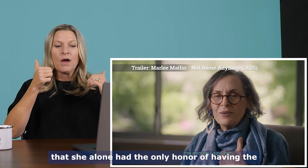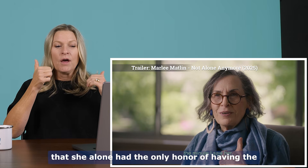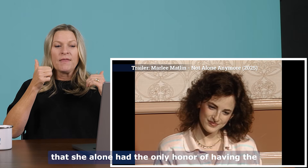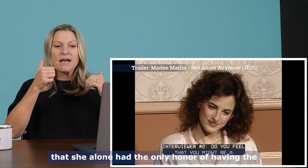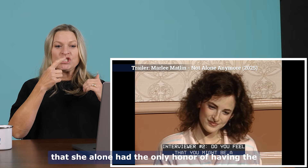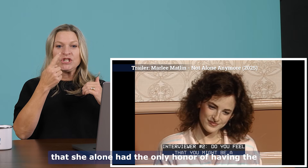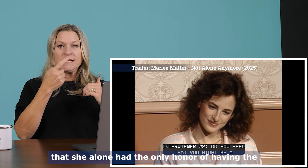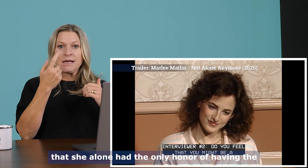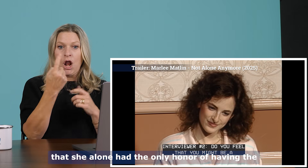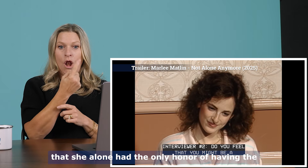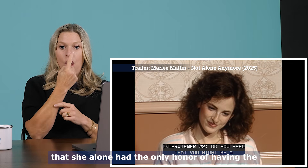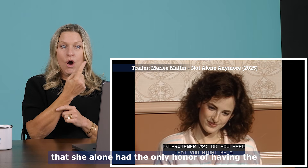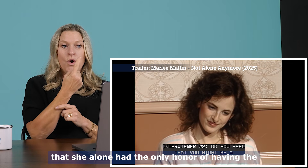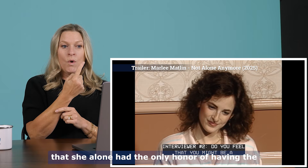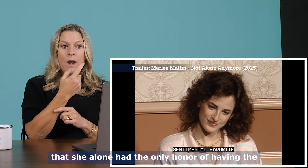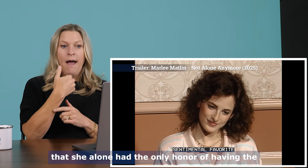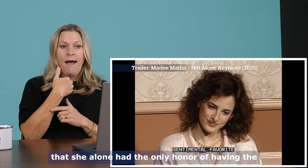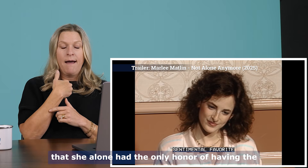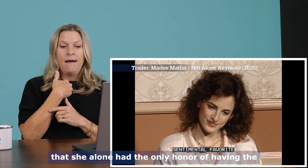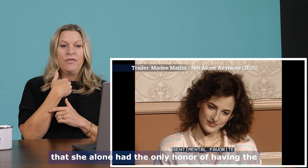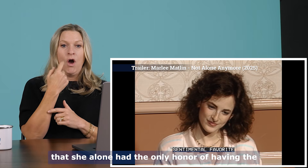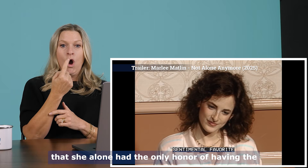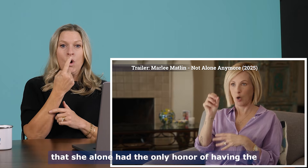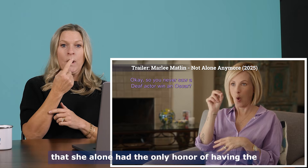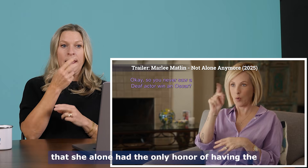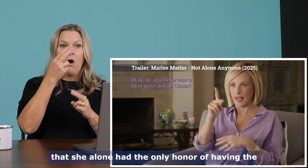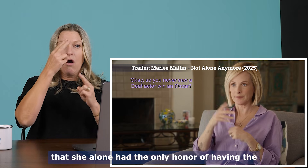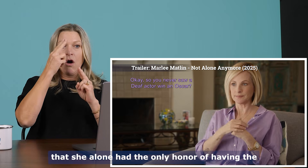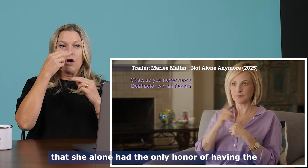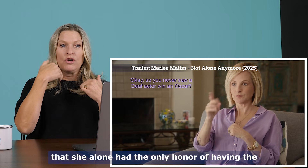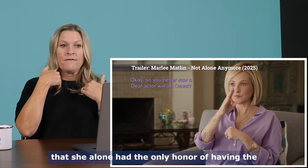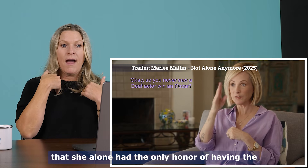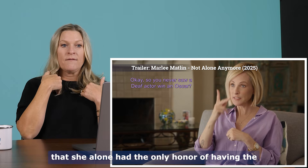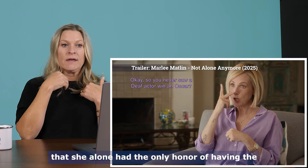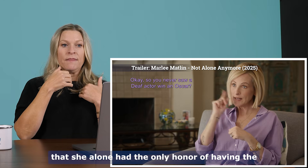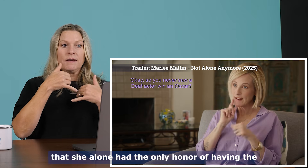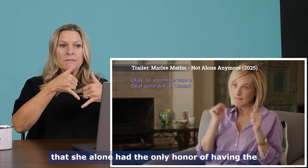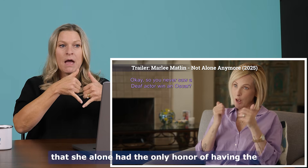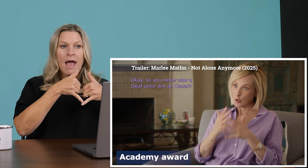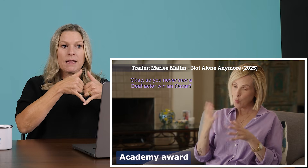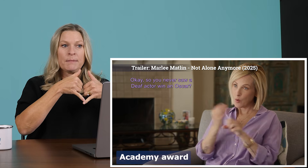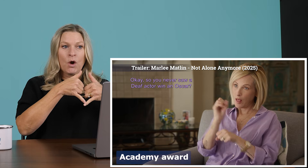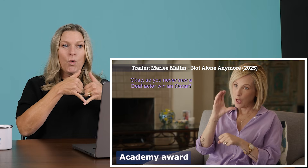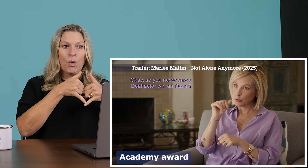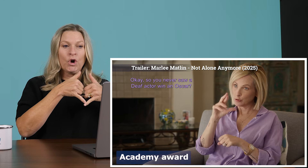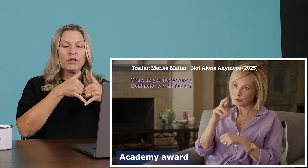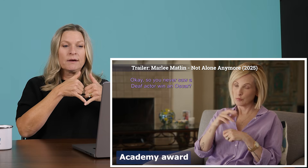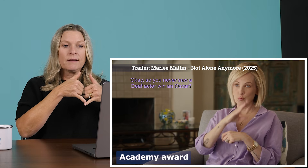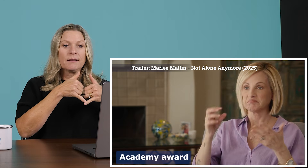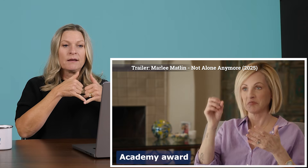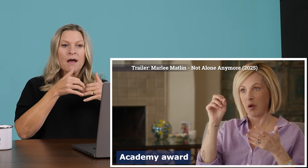that she alone had the only honor of having the Academy award